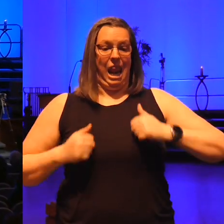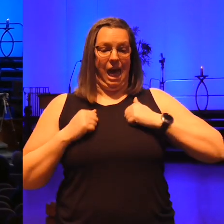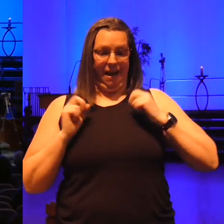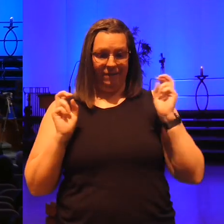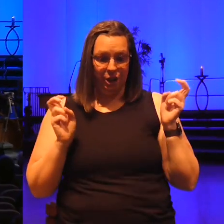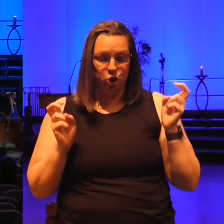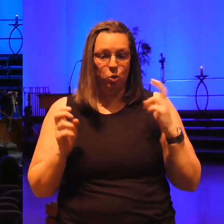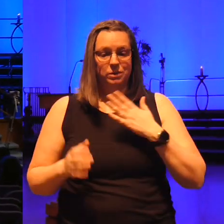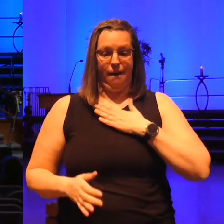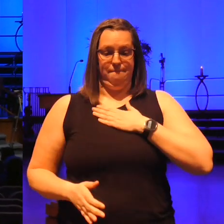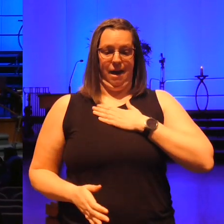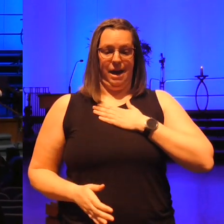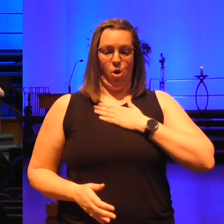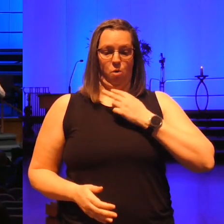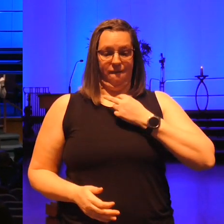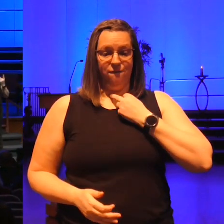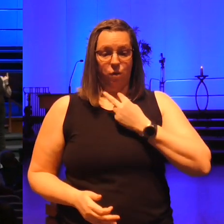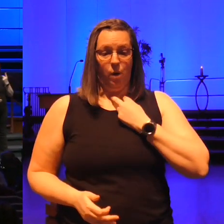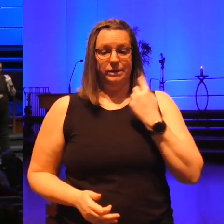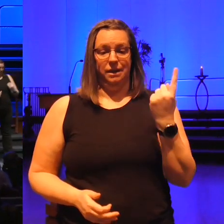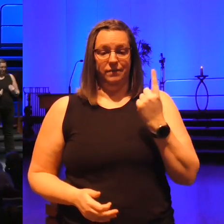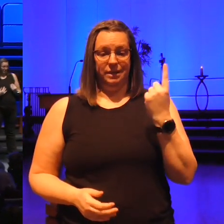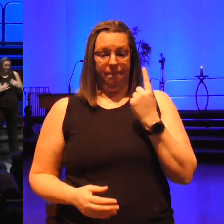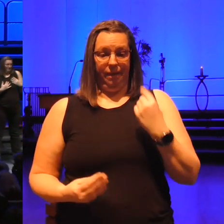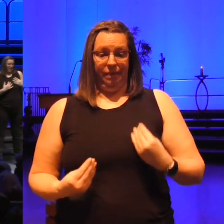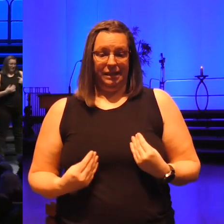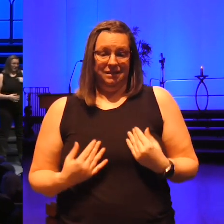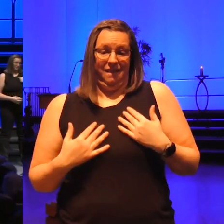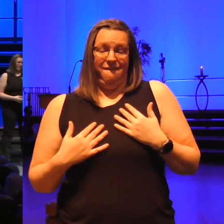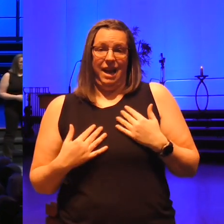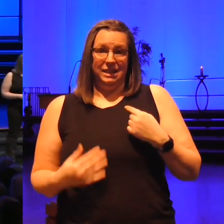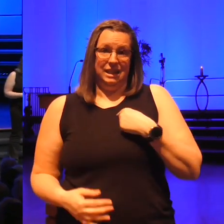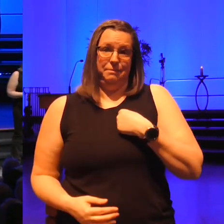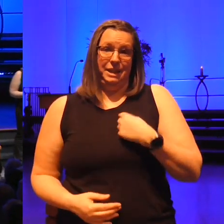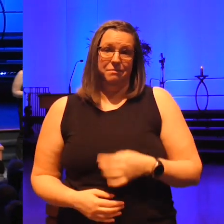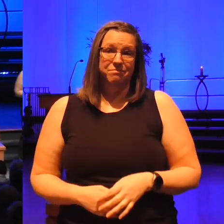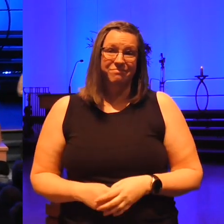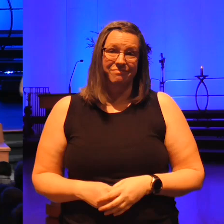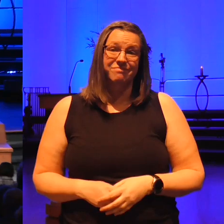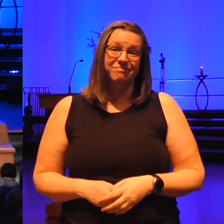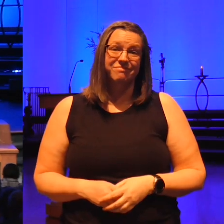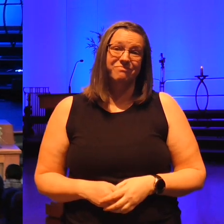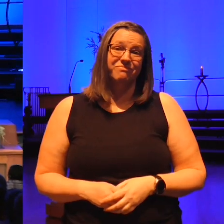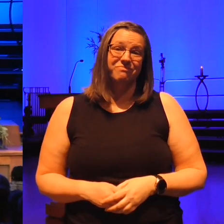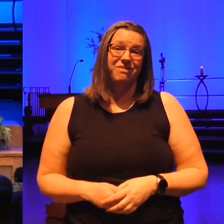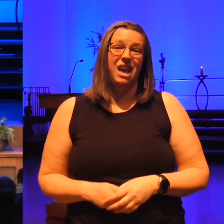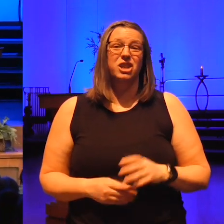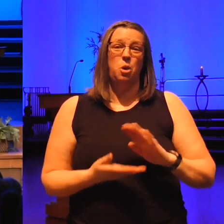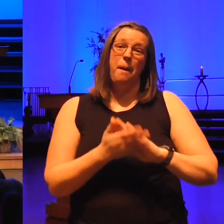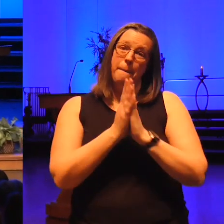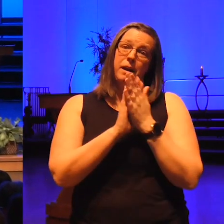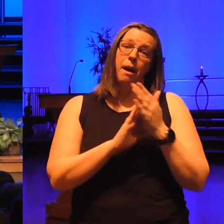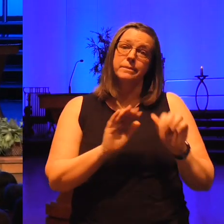voice of something that's affecting me so it can become a a real challenge uh how